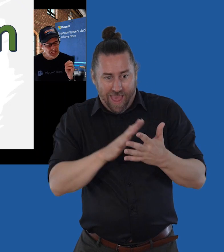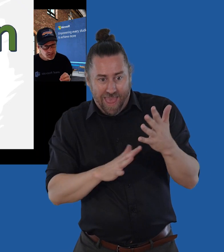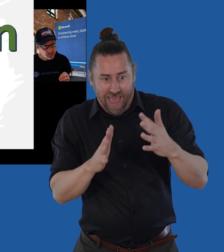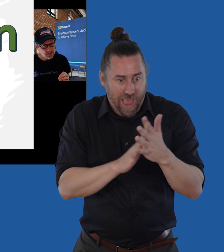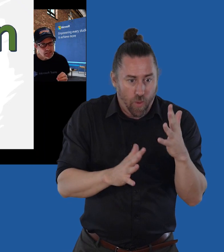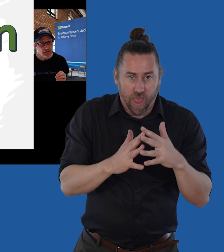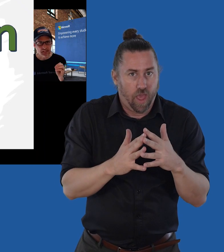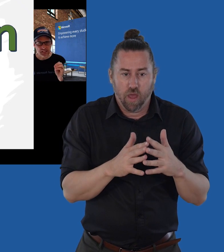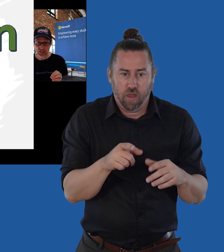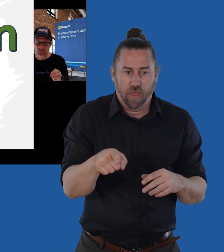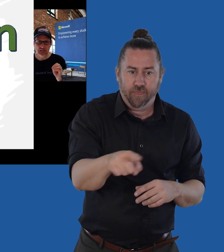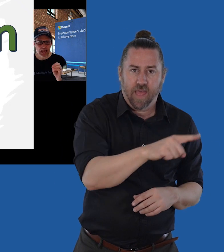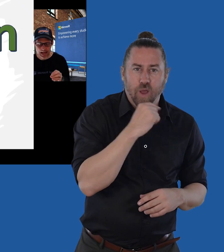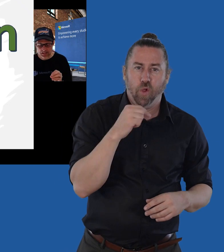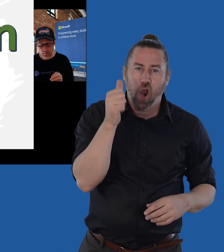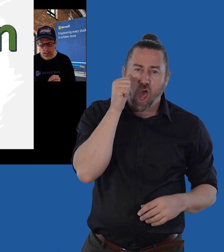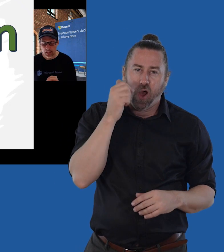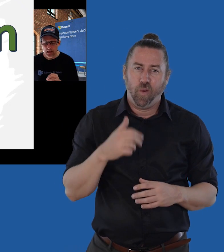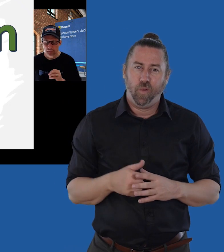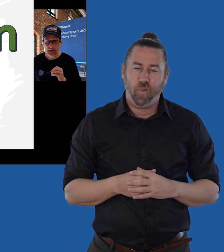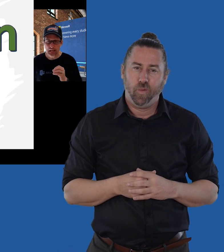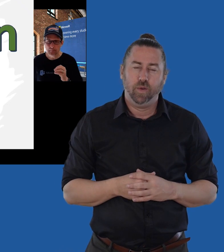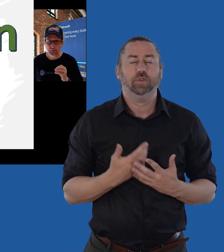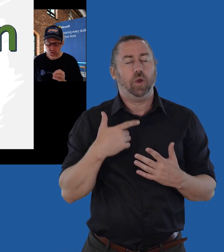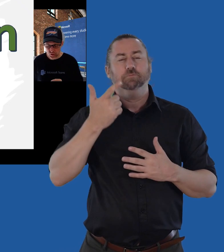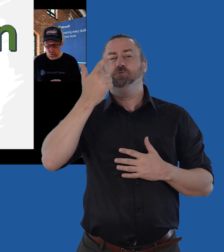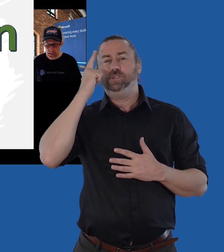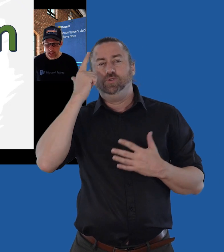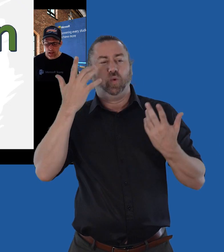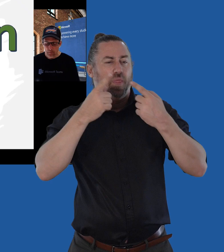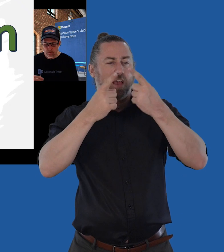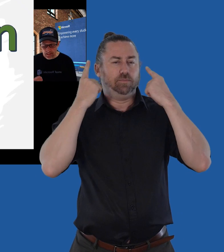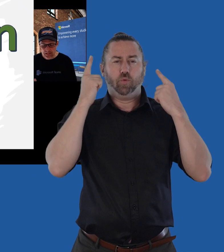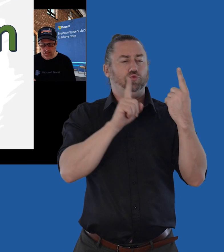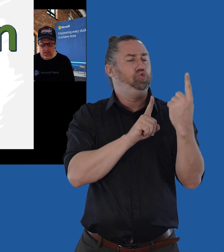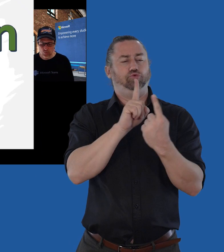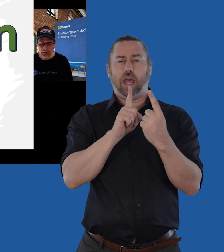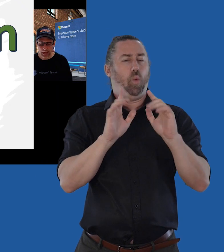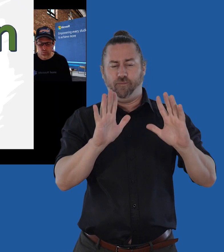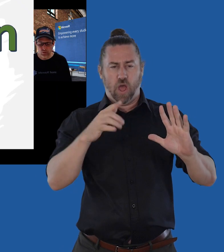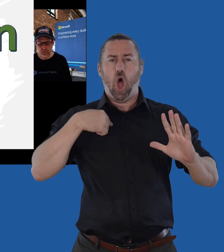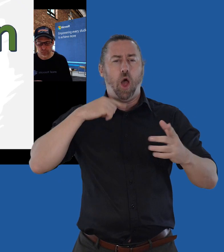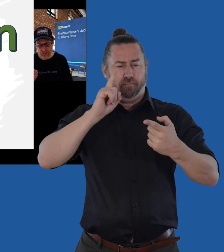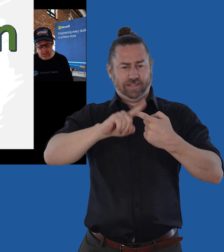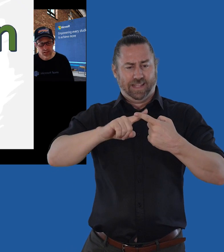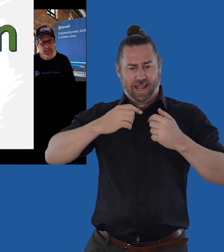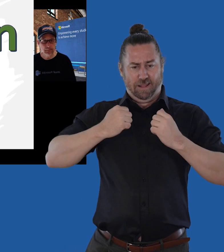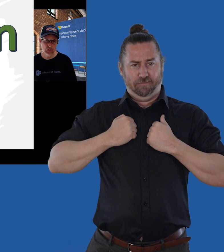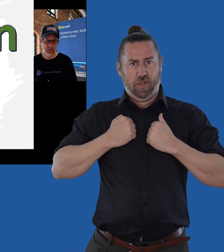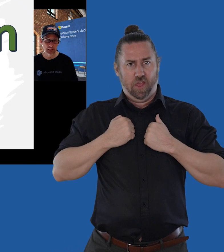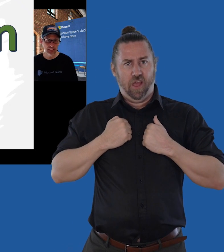Yes, the teacher, the academic, the tutor, must still be able to facilitate personalisation,